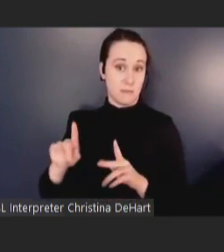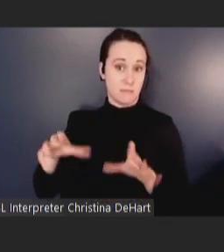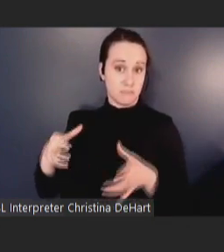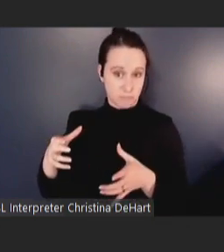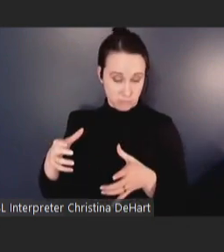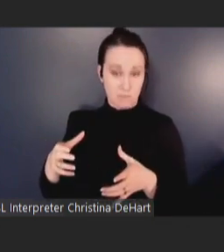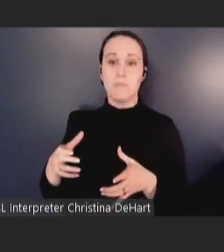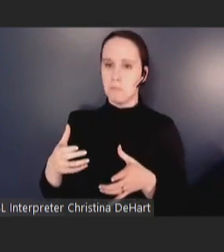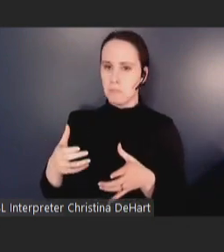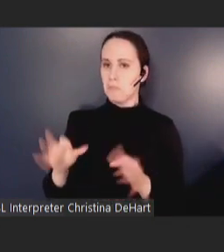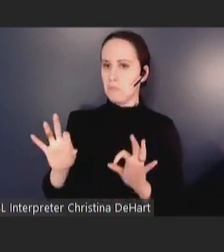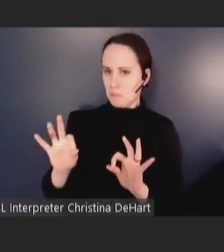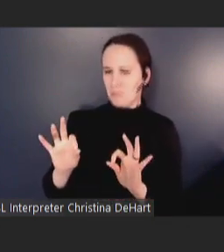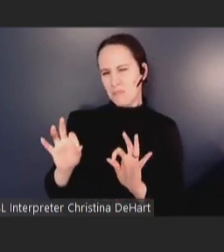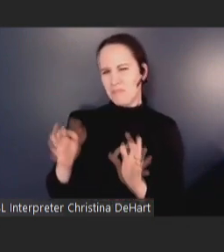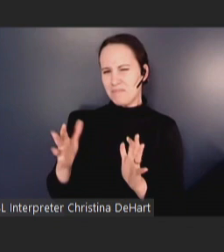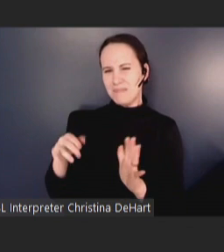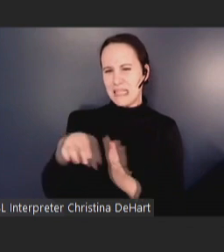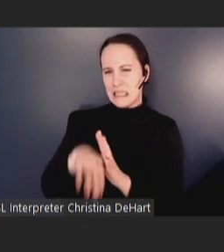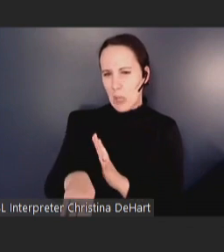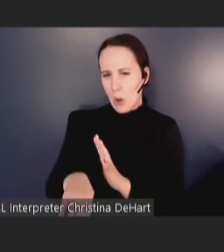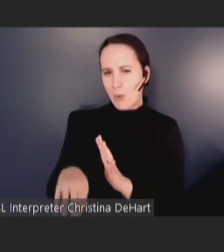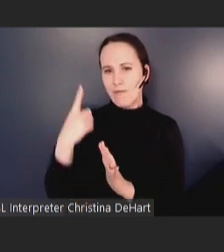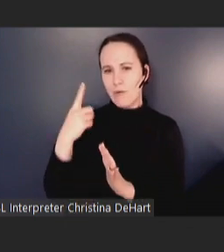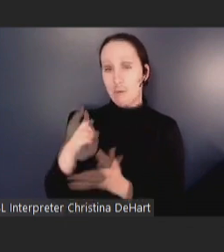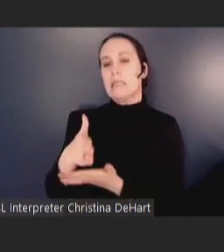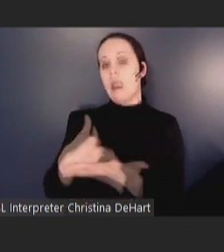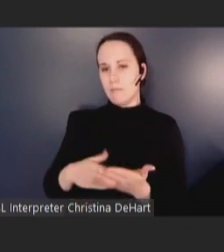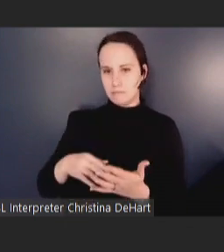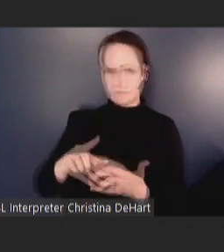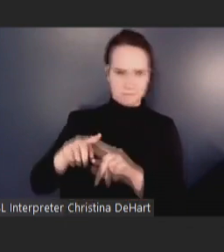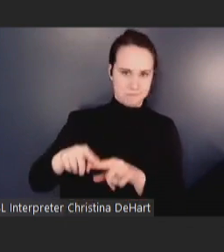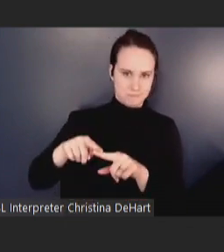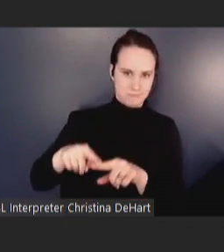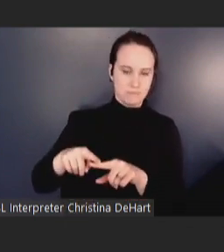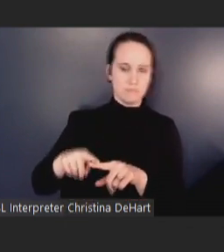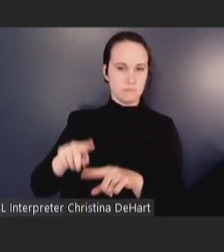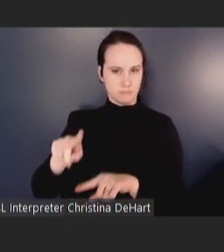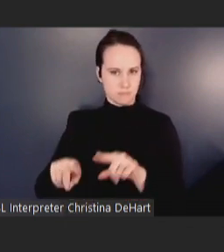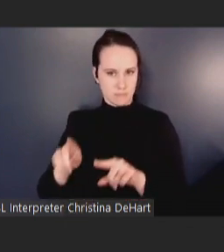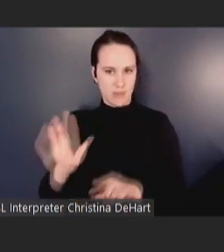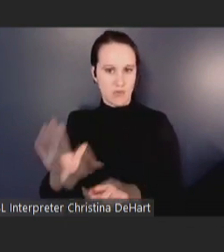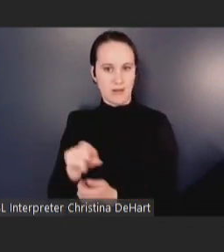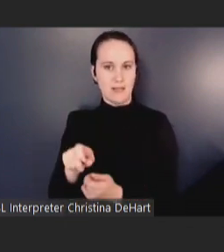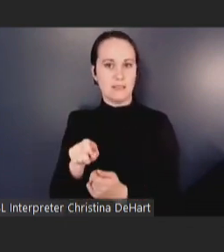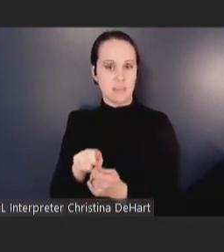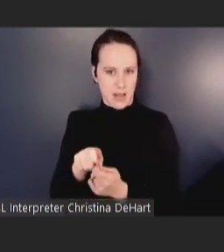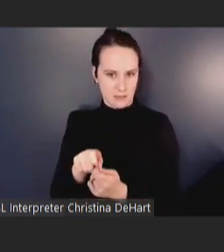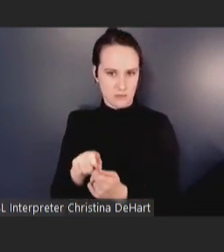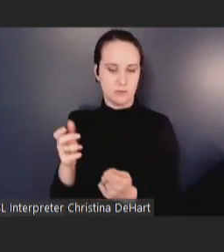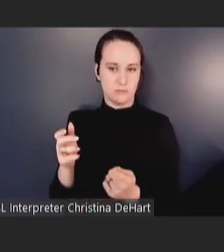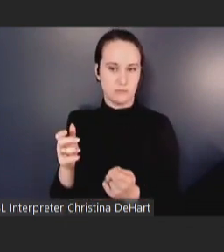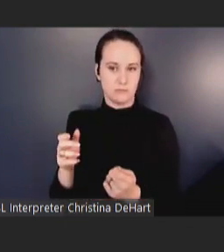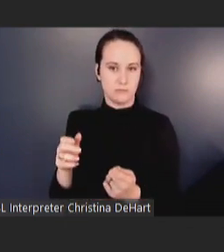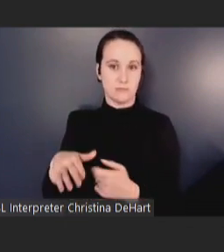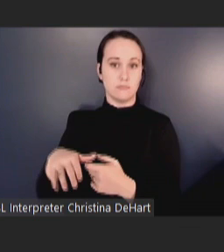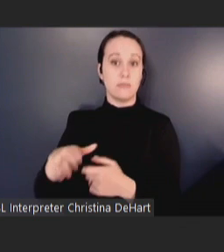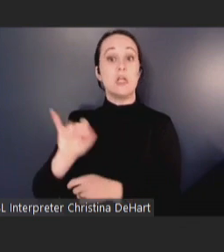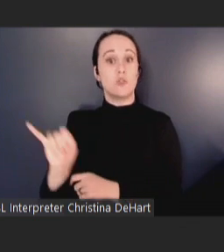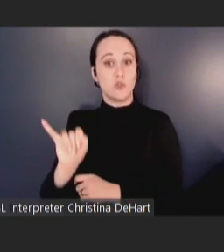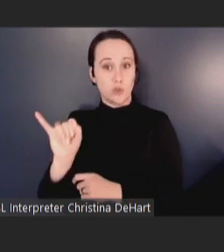relatively low with some variability depending on their exact TRICARE insurance status.